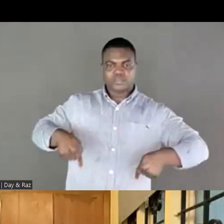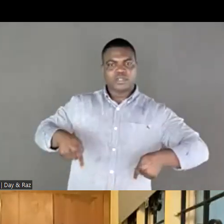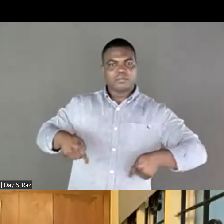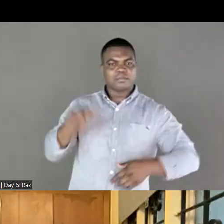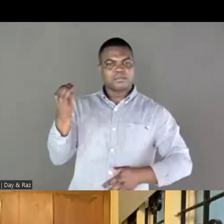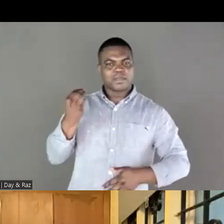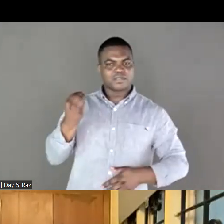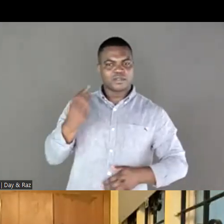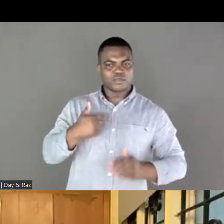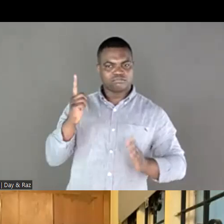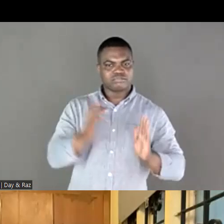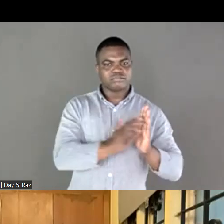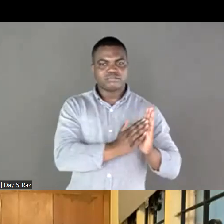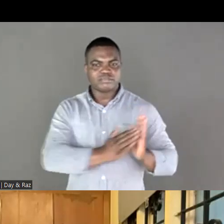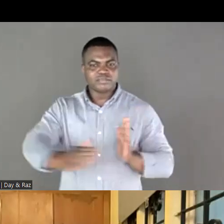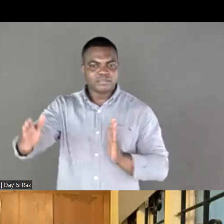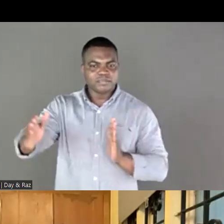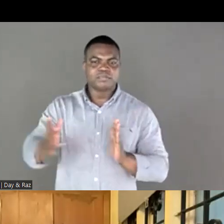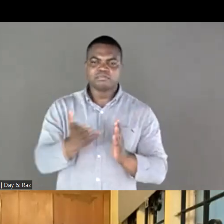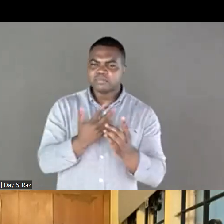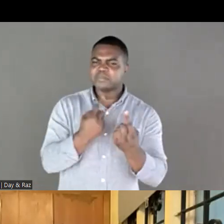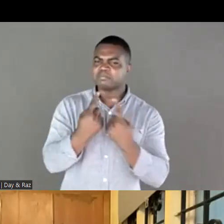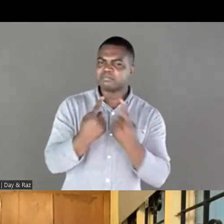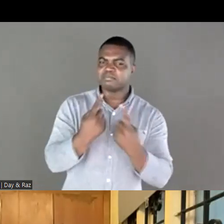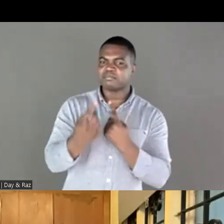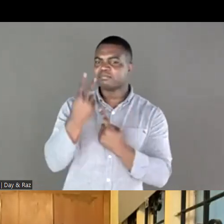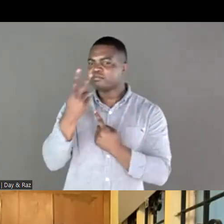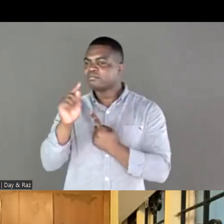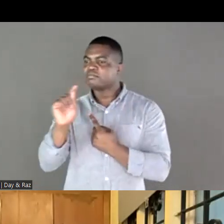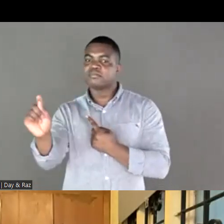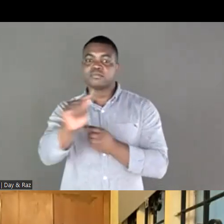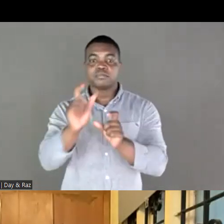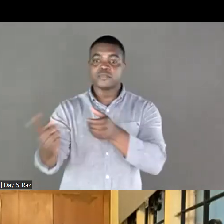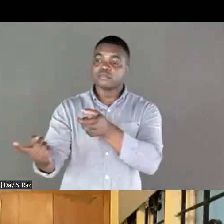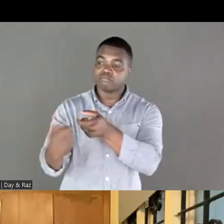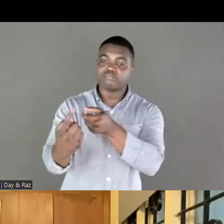Amaya. I am the capacity building Senior Technical Advisor at the International Disability Alliance.